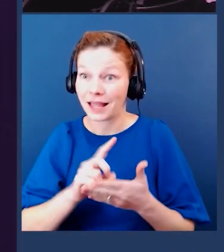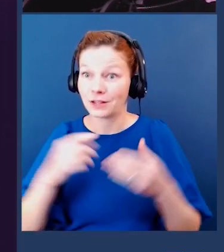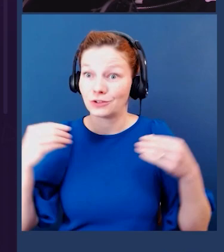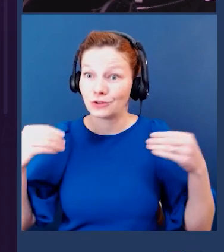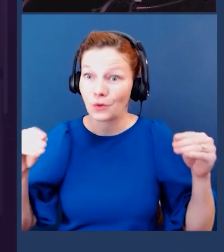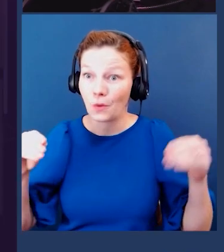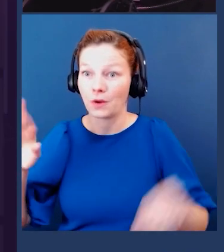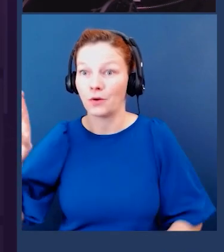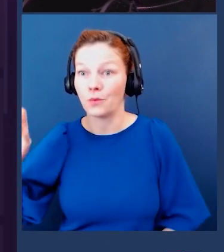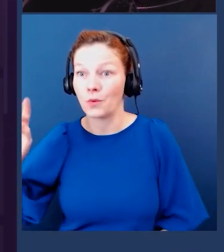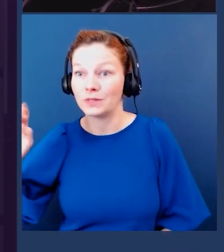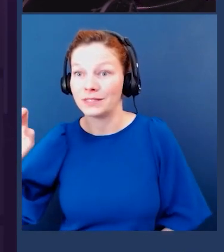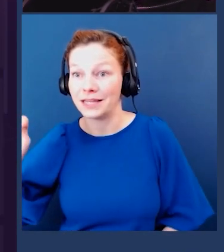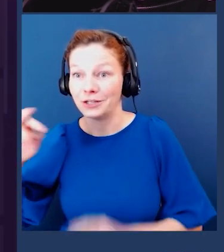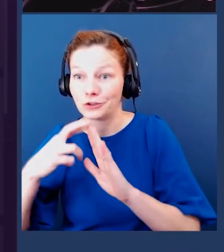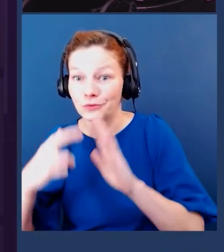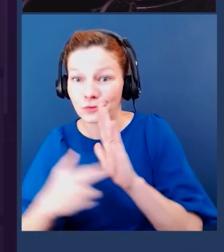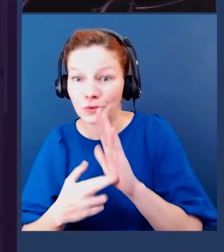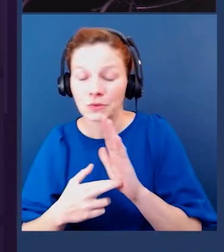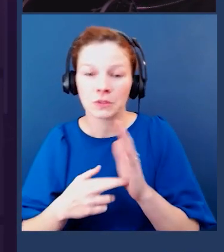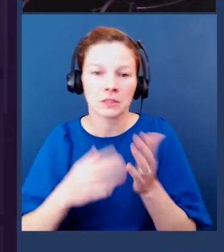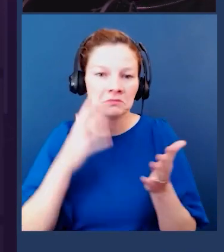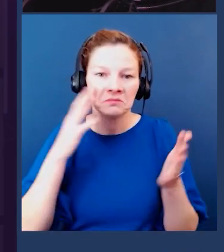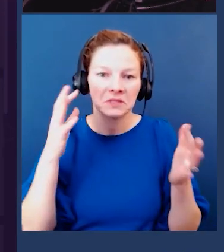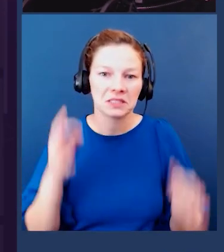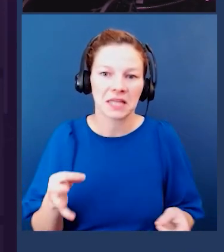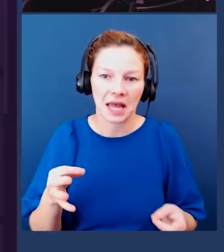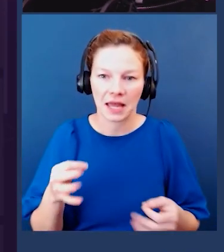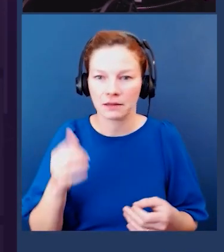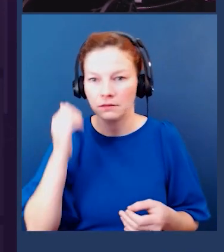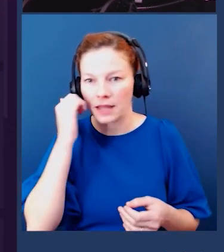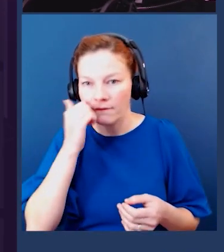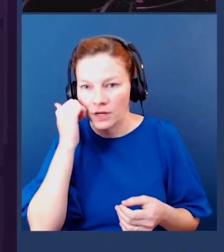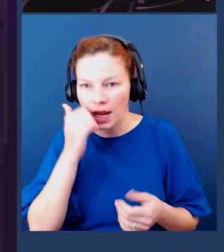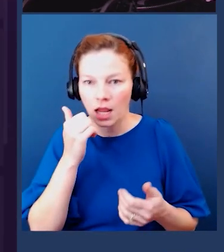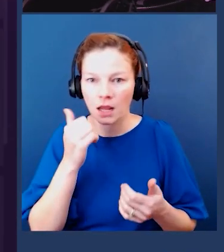Decide, you know. Every days, minute, month, second ability to have token